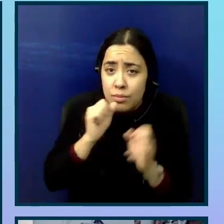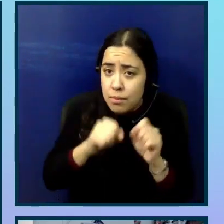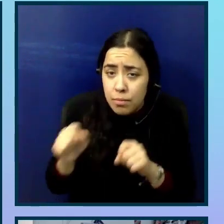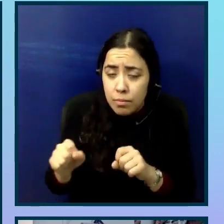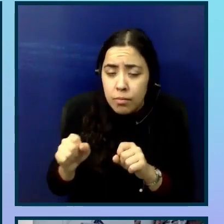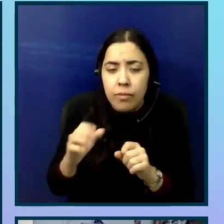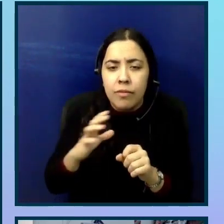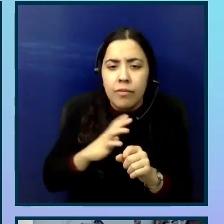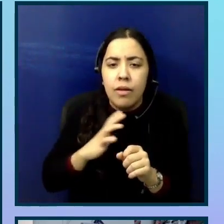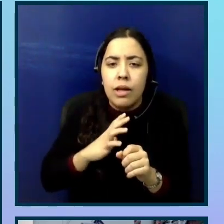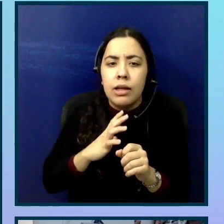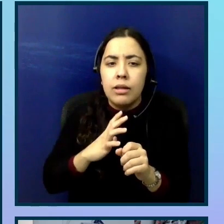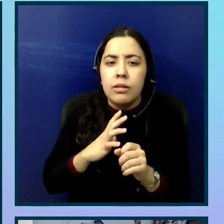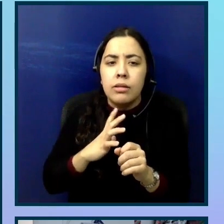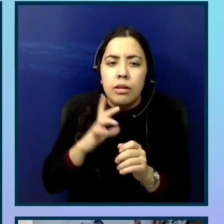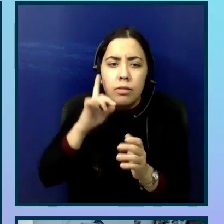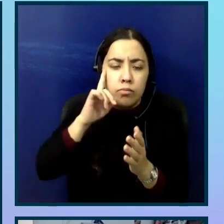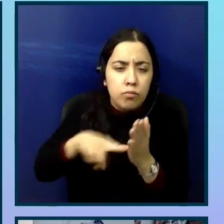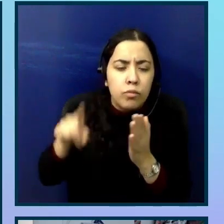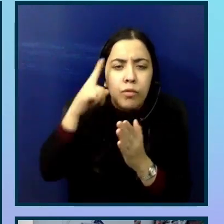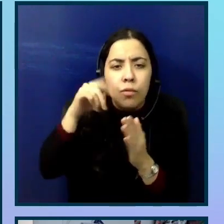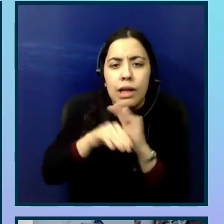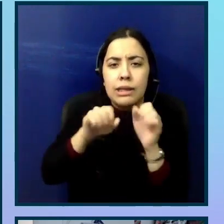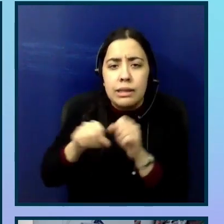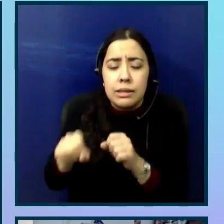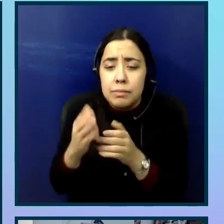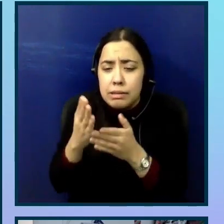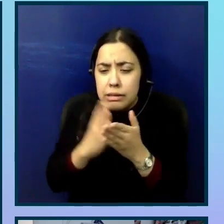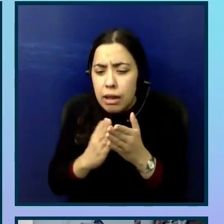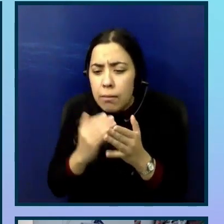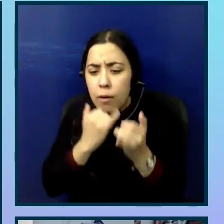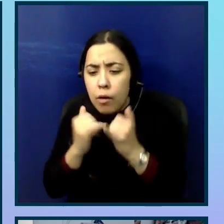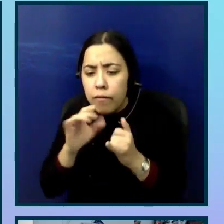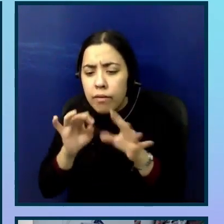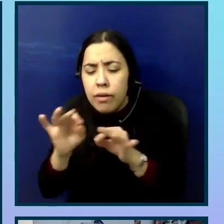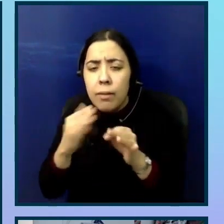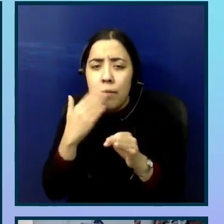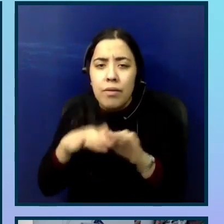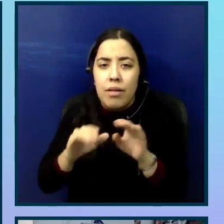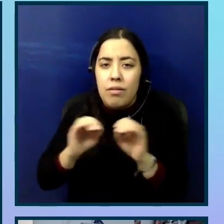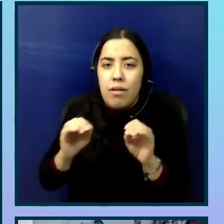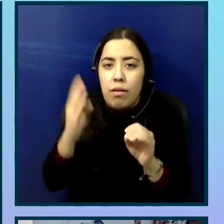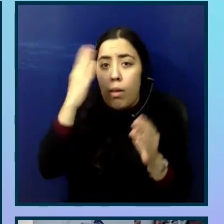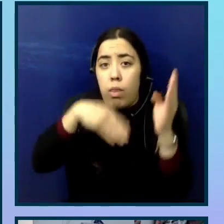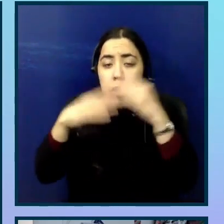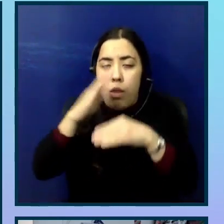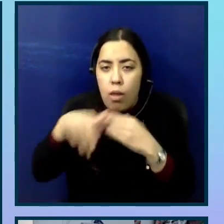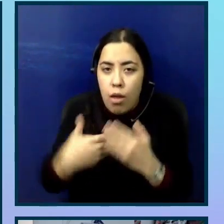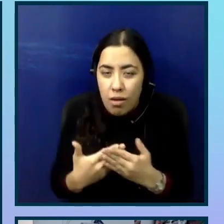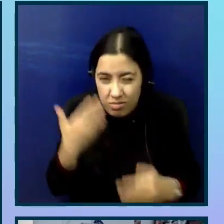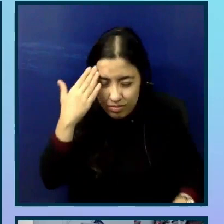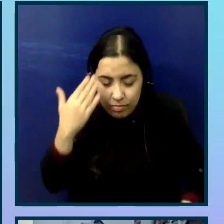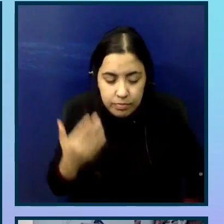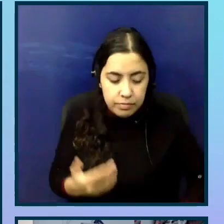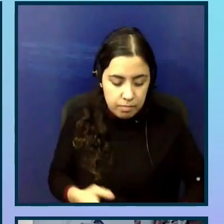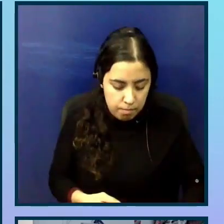because some testing is better than none at all. Accessibility not only begins with design, it should also begin at the start